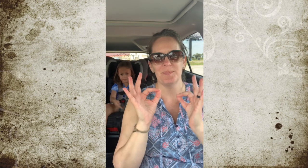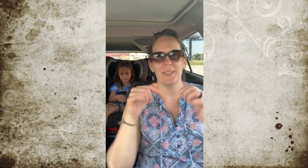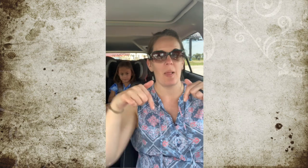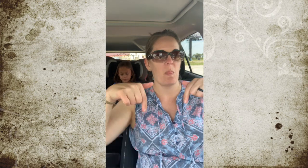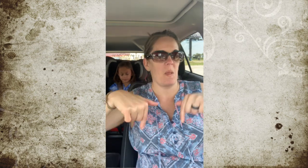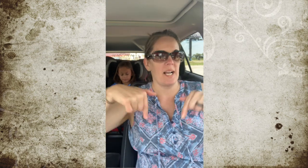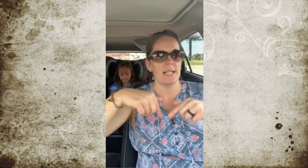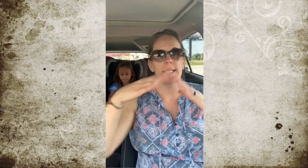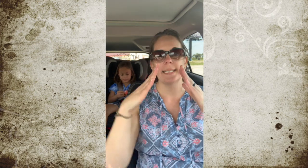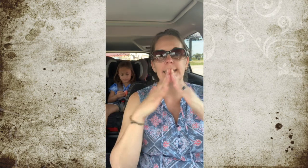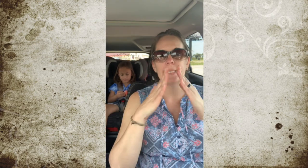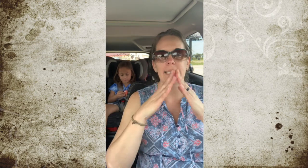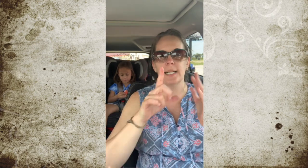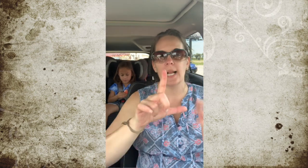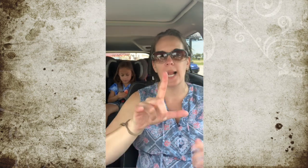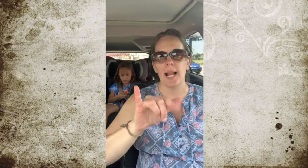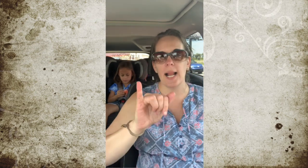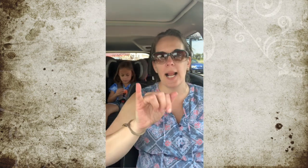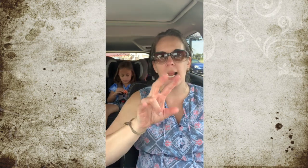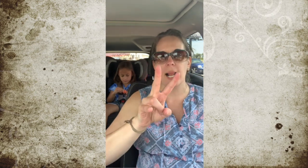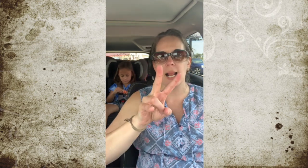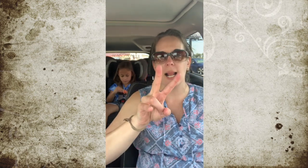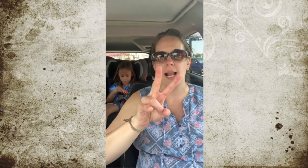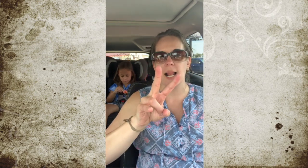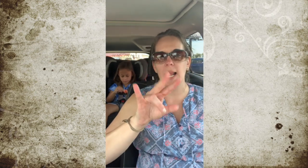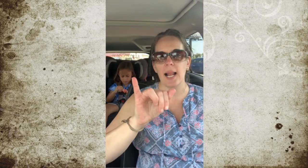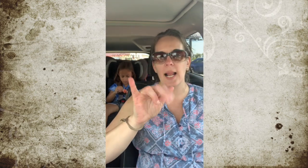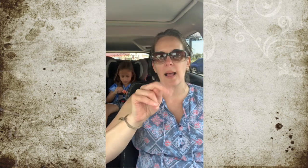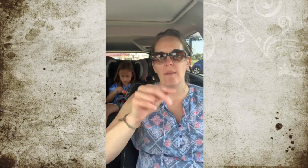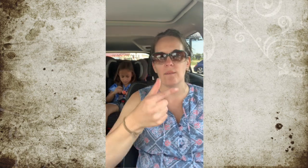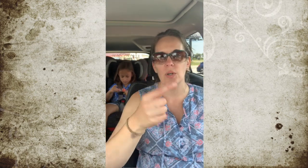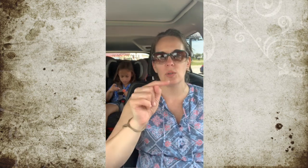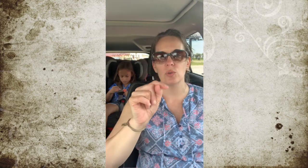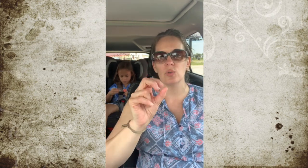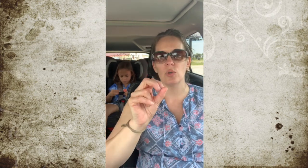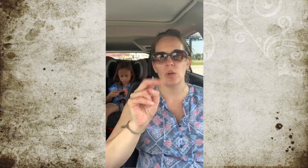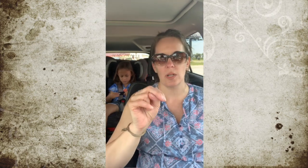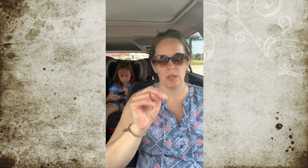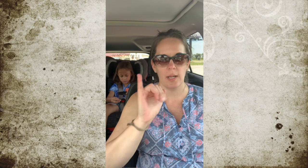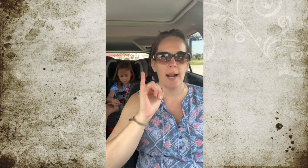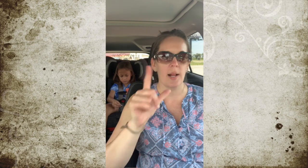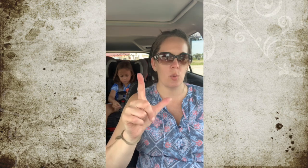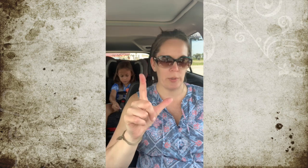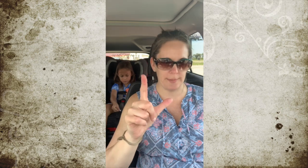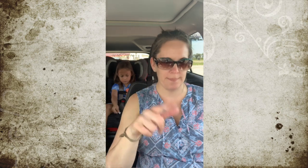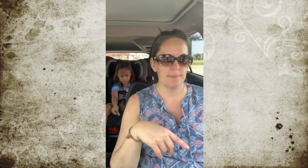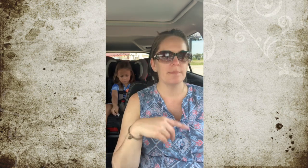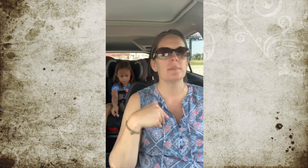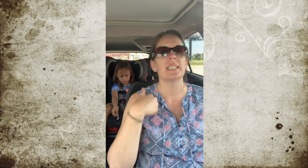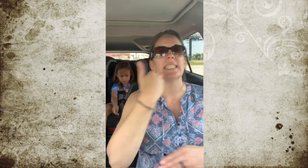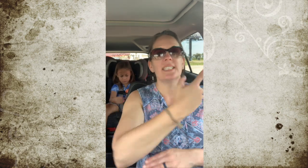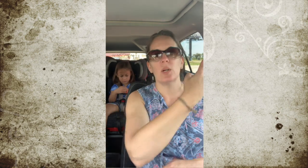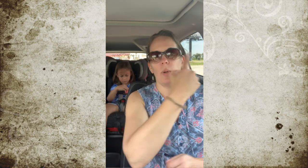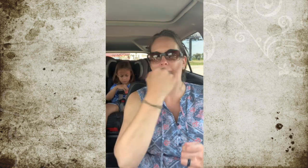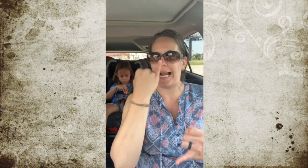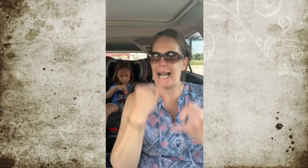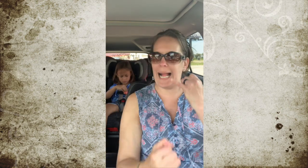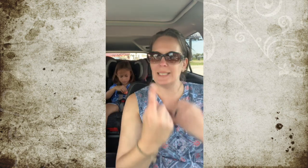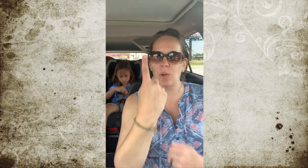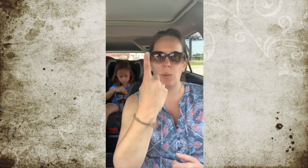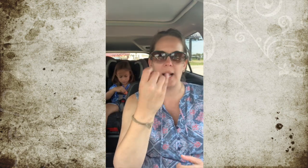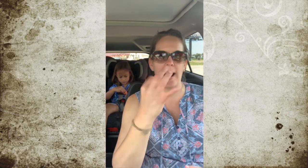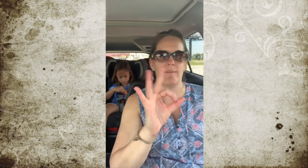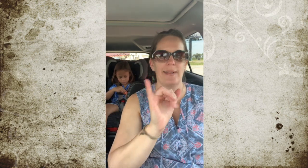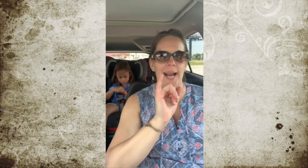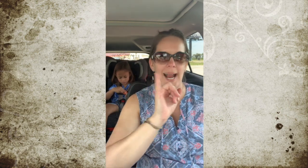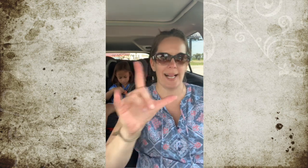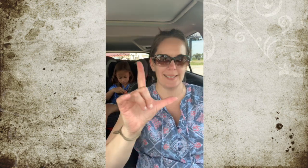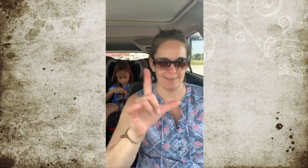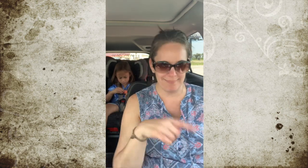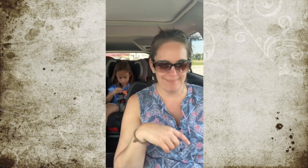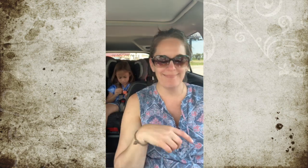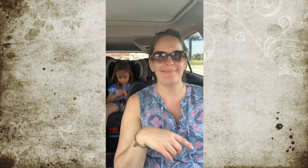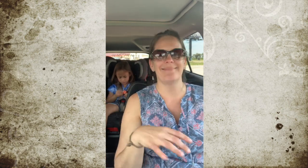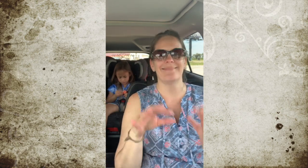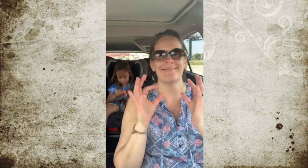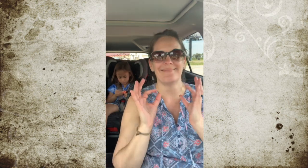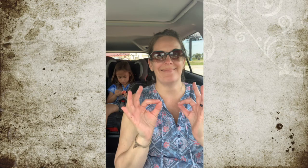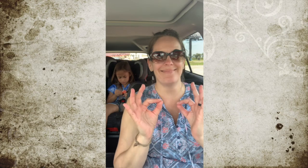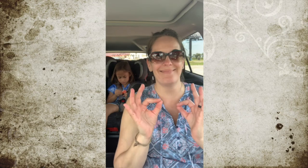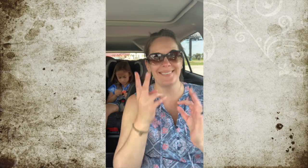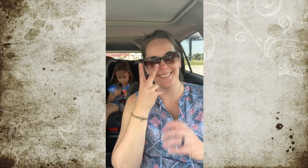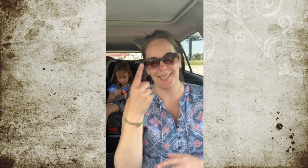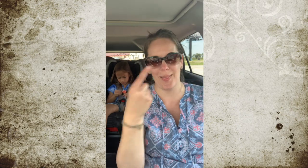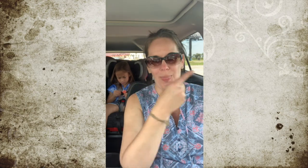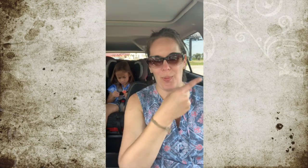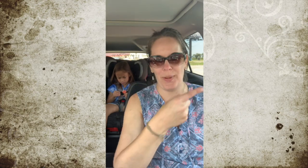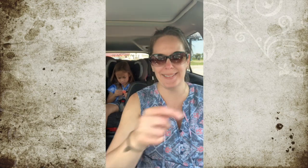Here in this area city is called Livingstone, Il then next one will be last city of Illinois, ok see you there.